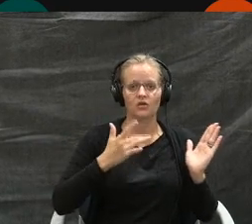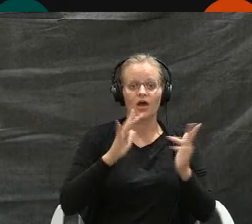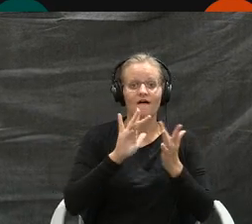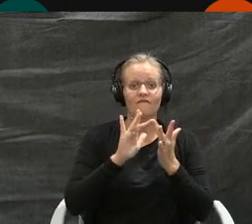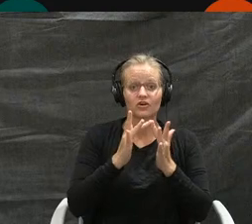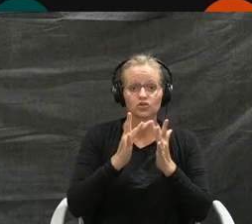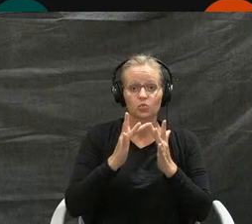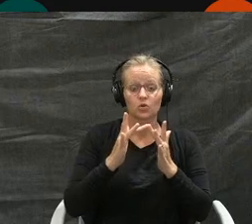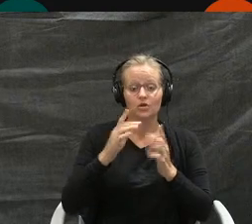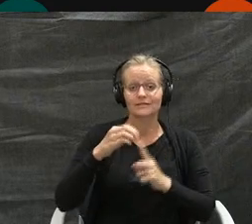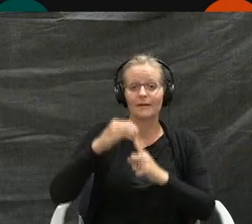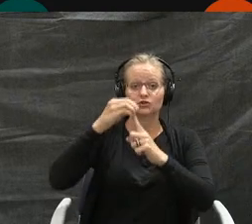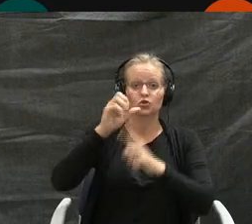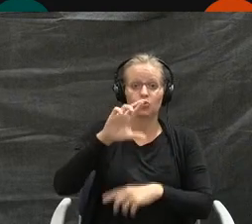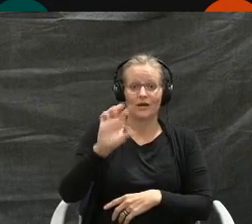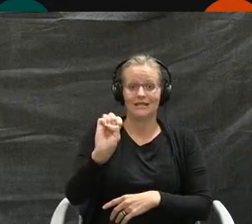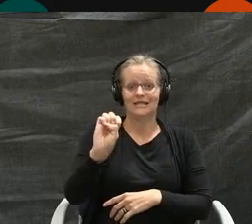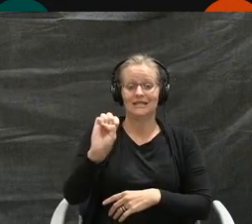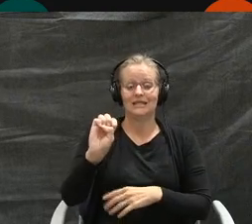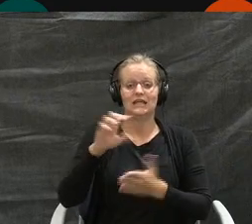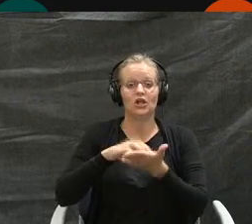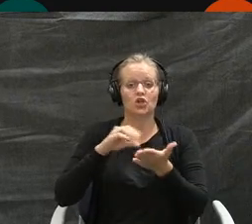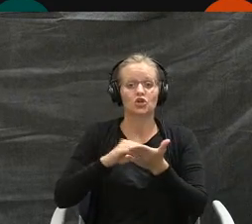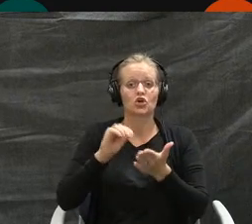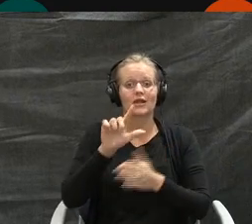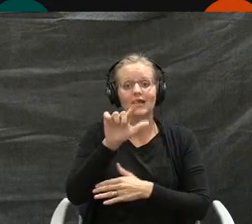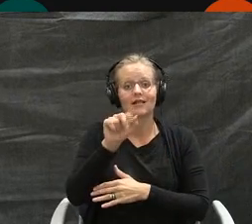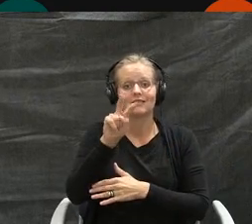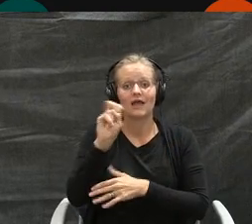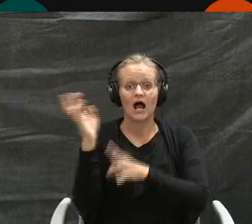virtual specials, e-learning specials that we either live,